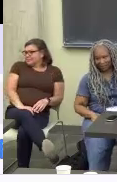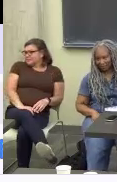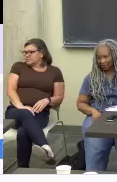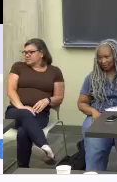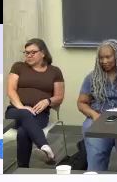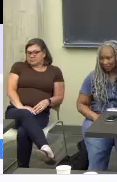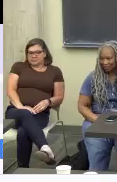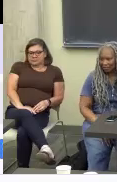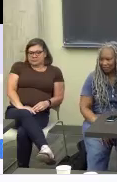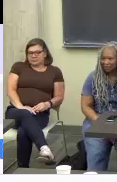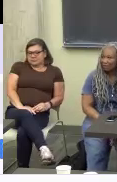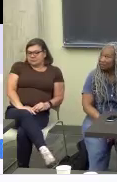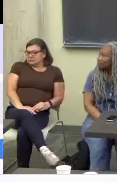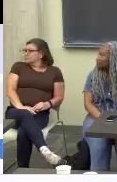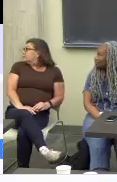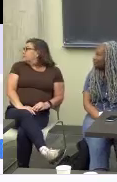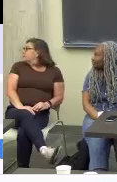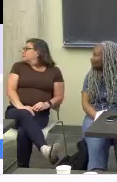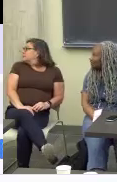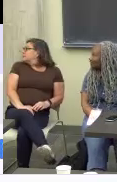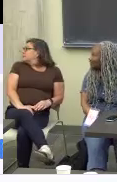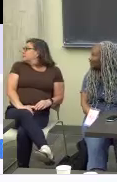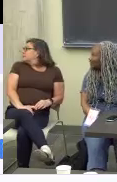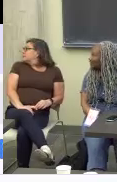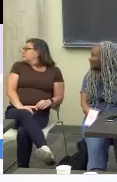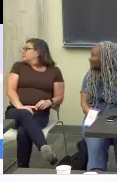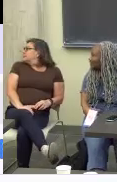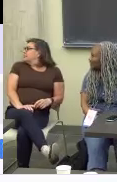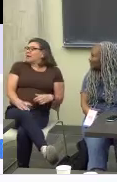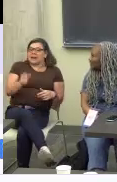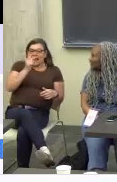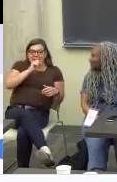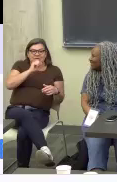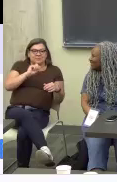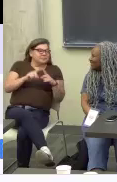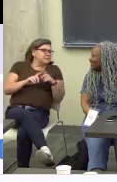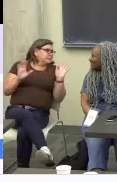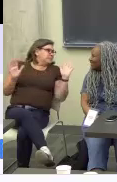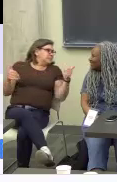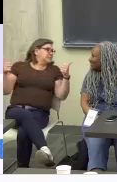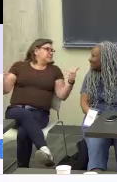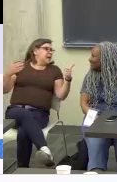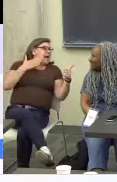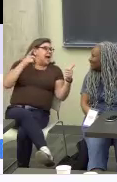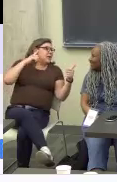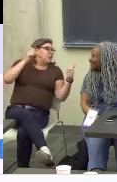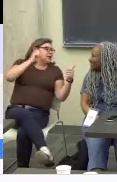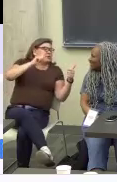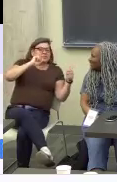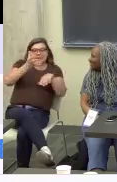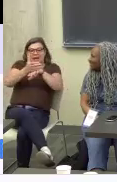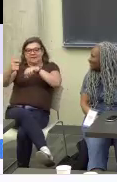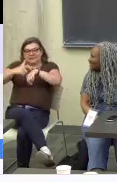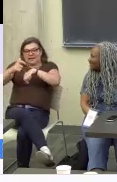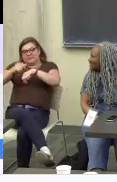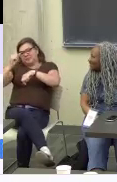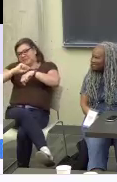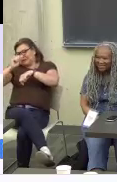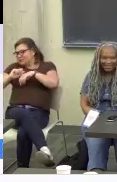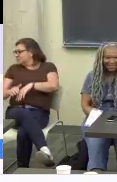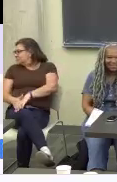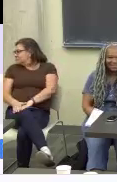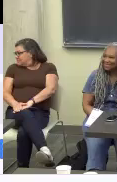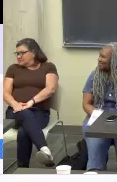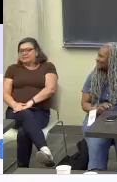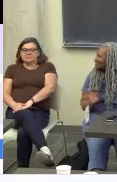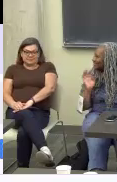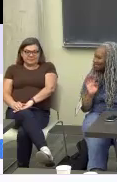So, yeah. All right. Well, thank you. We're good. All right. I think we're out of time. Do I close?